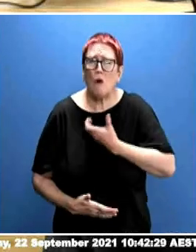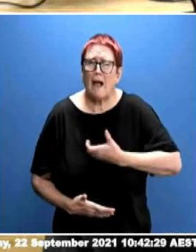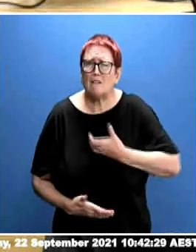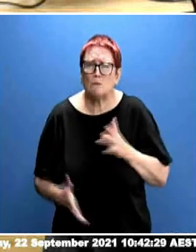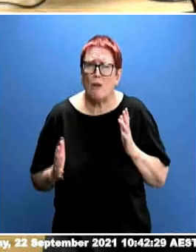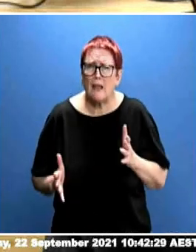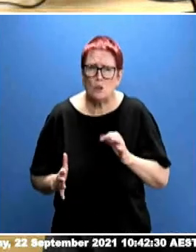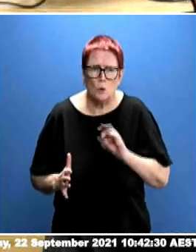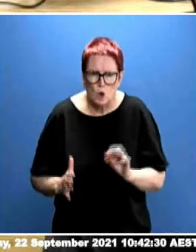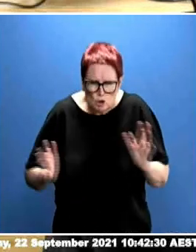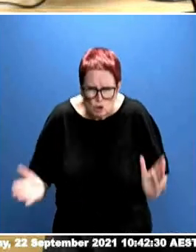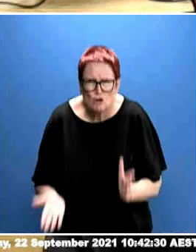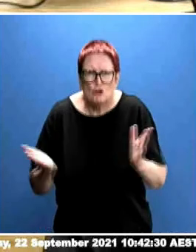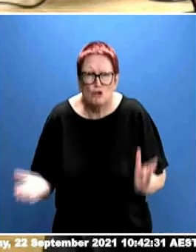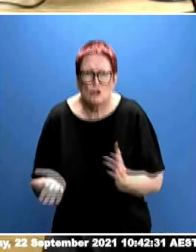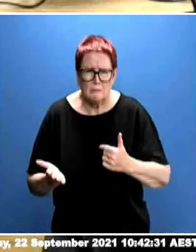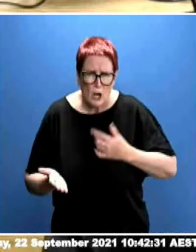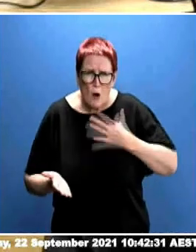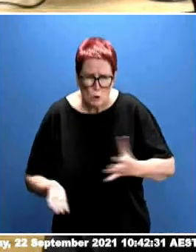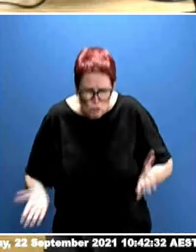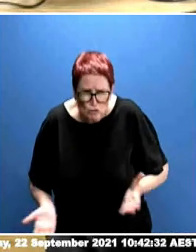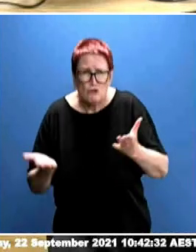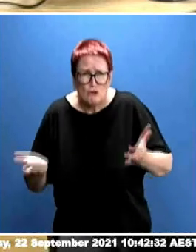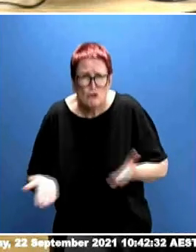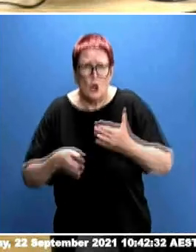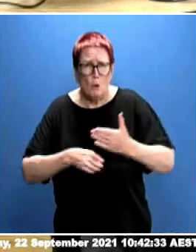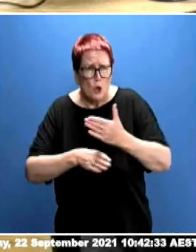I really wanted to like work --- like, get her to work more.